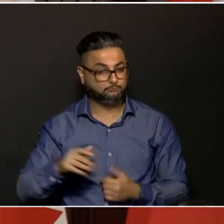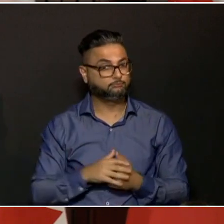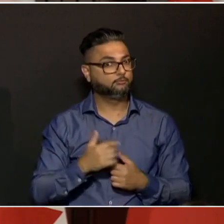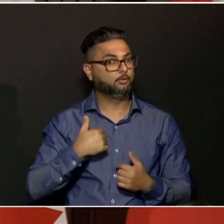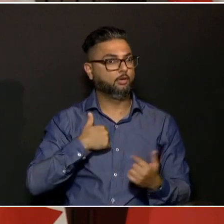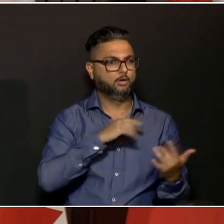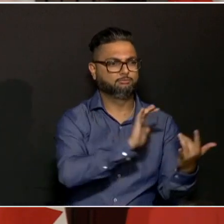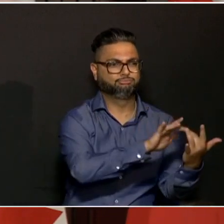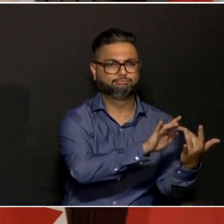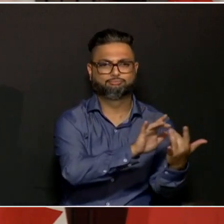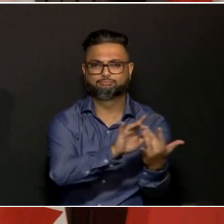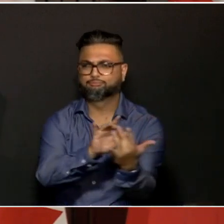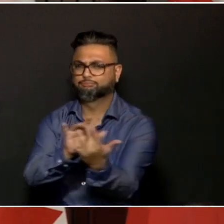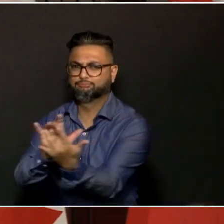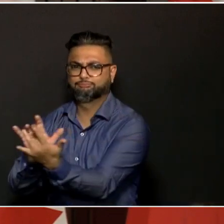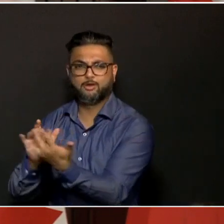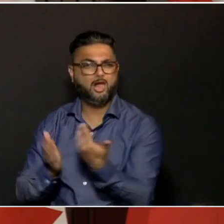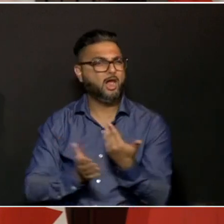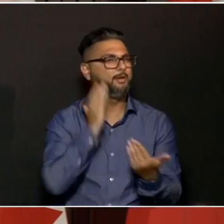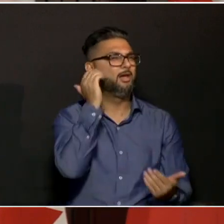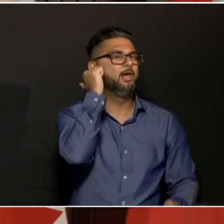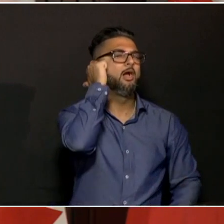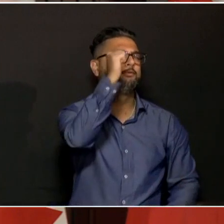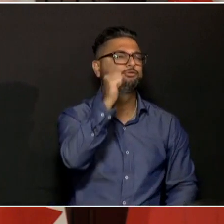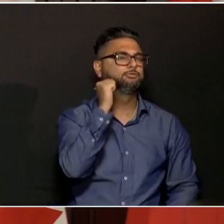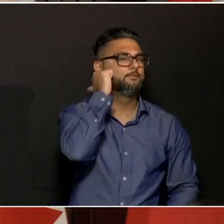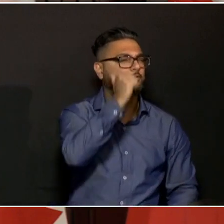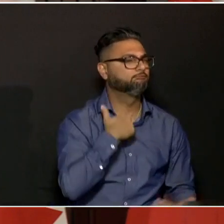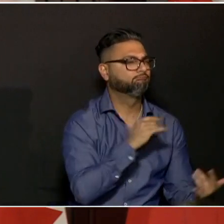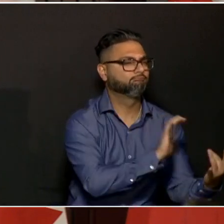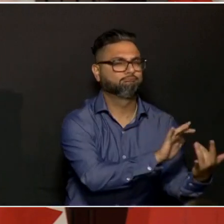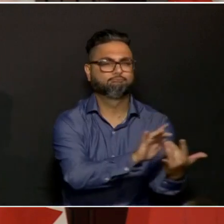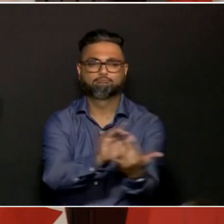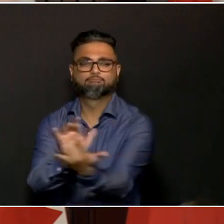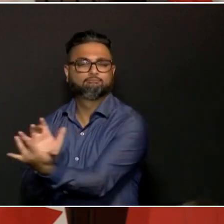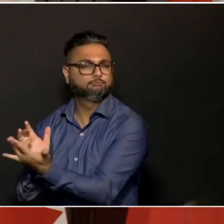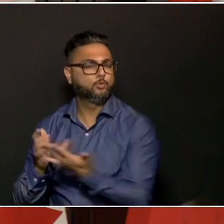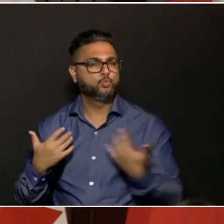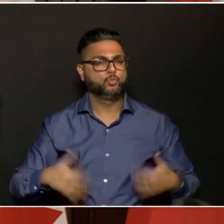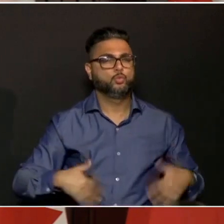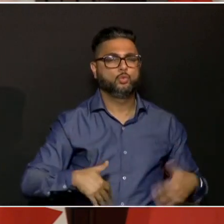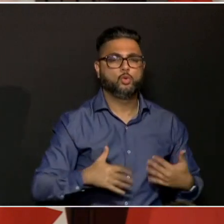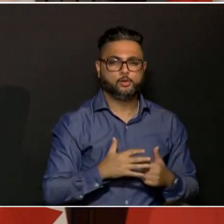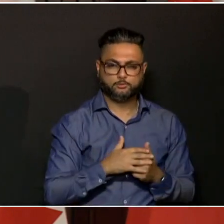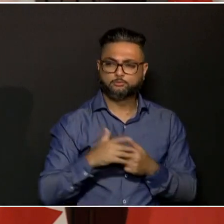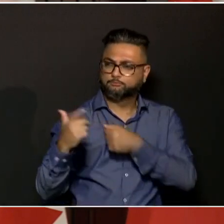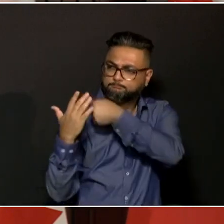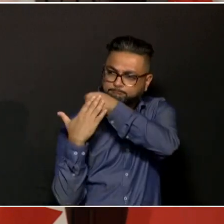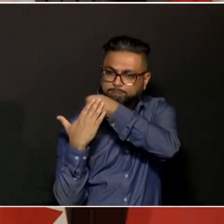and half a dozen mayors around the province, probably more and I